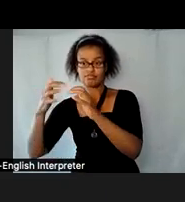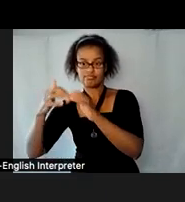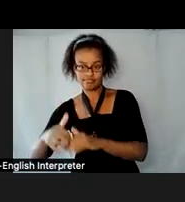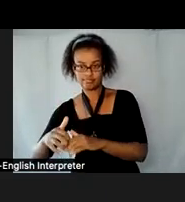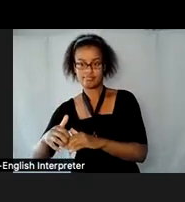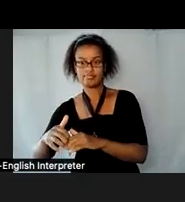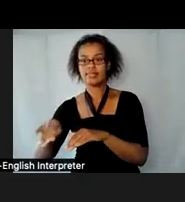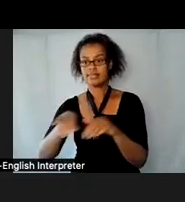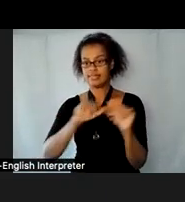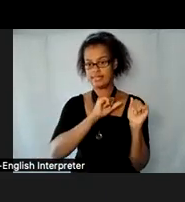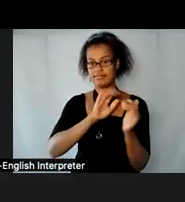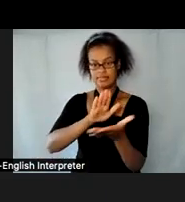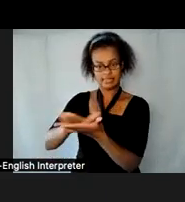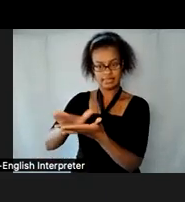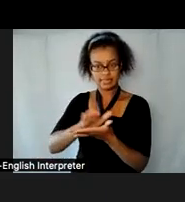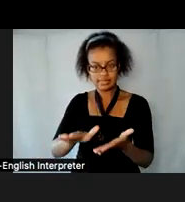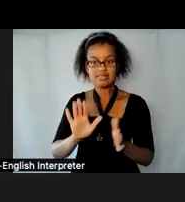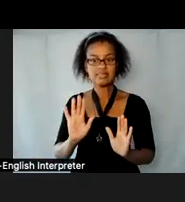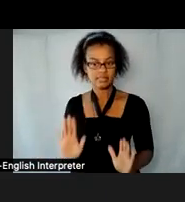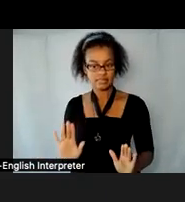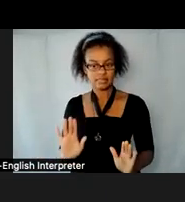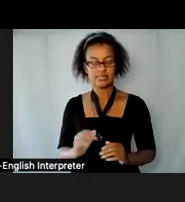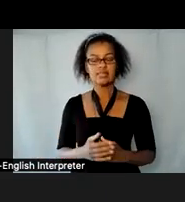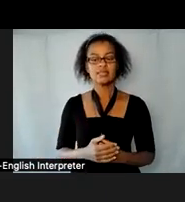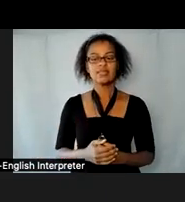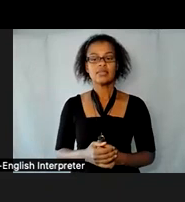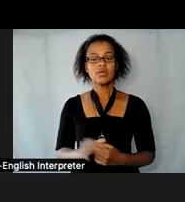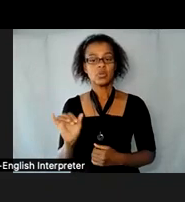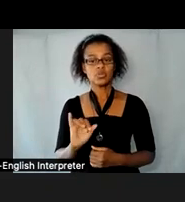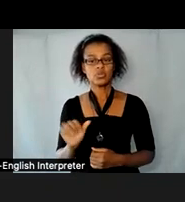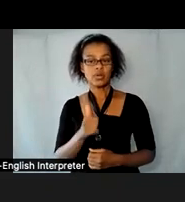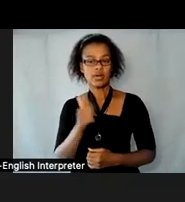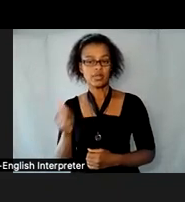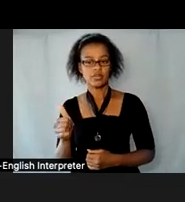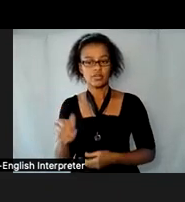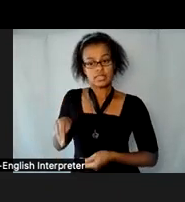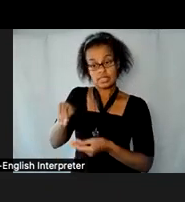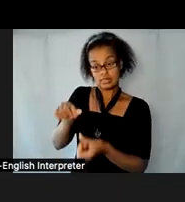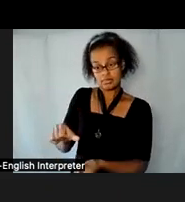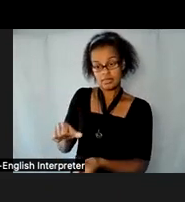The program doesn't support capital costs related to equipment purchase.